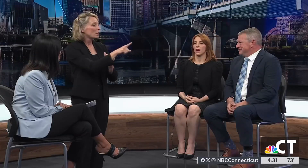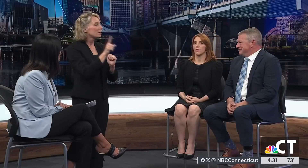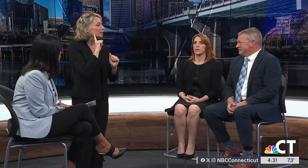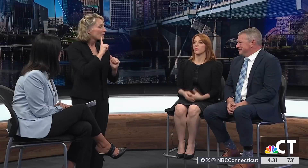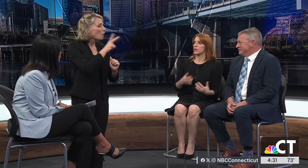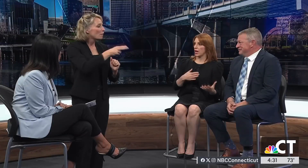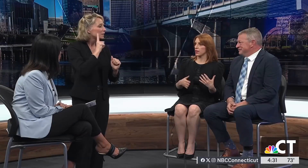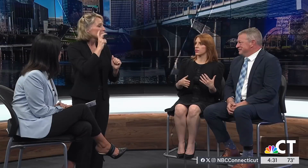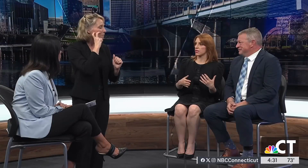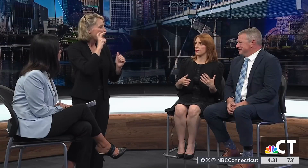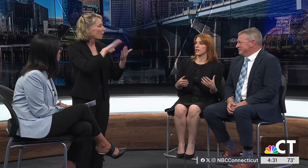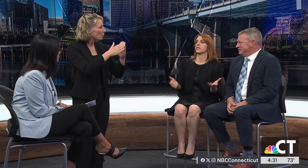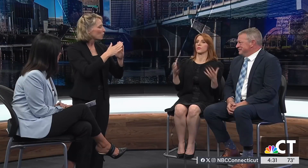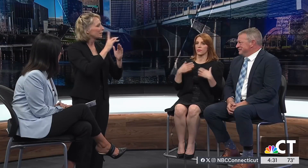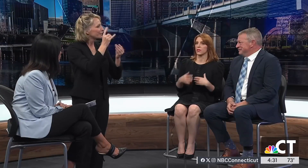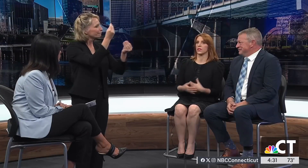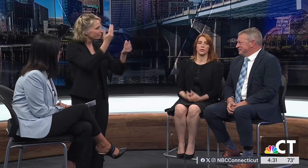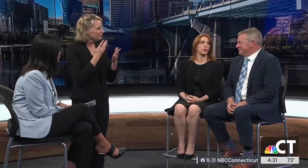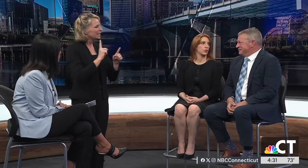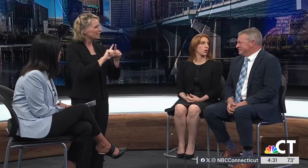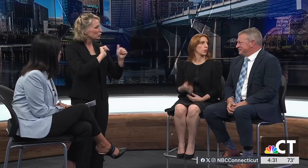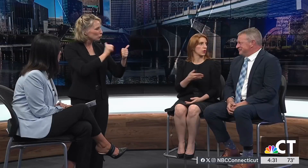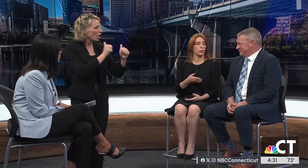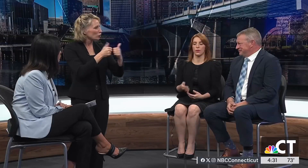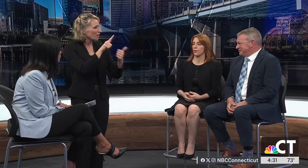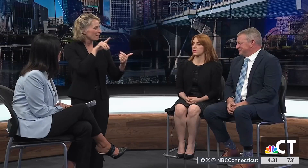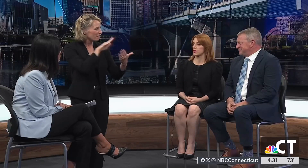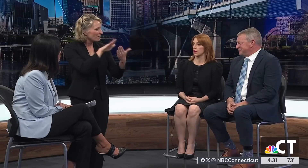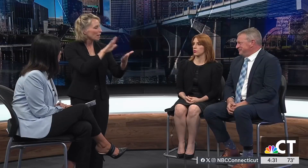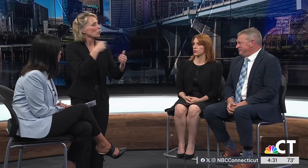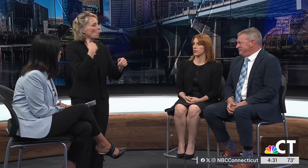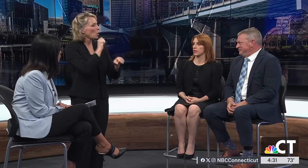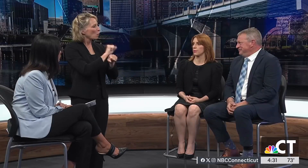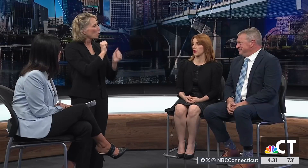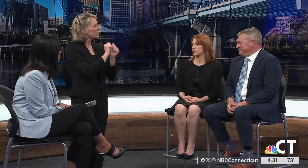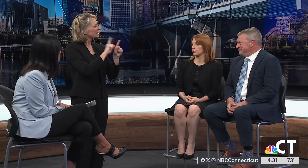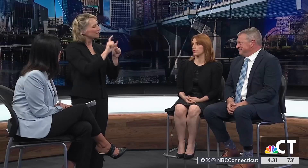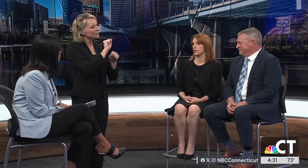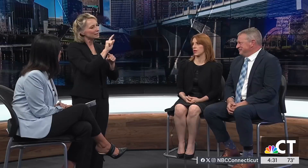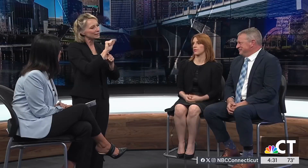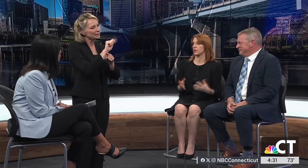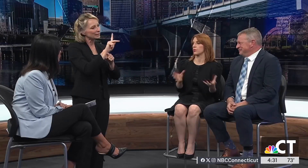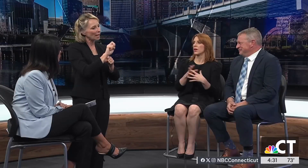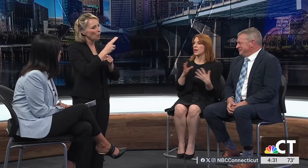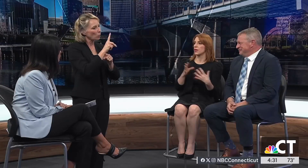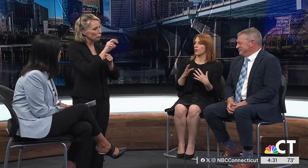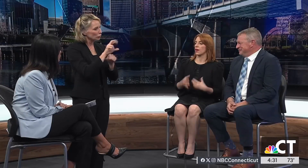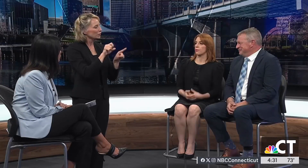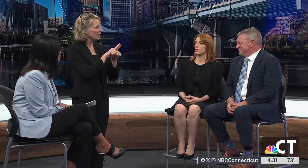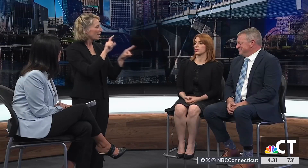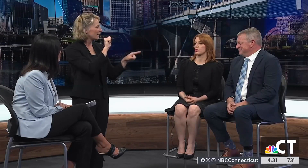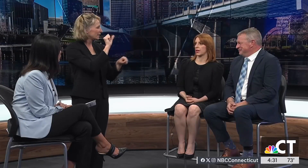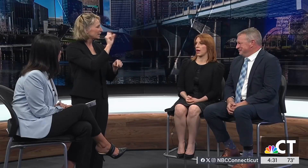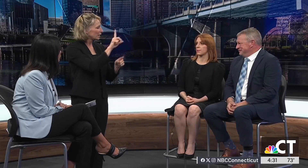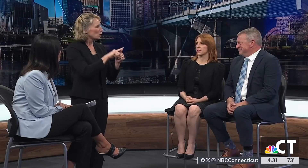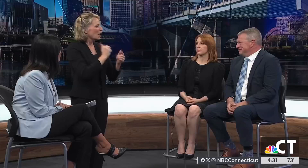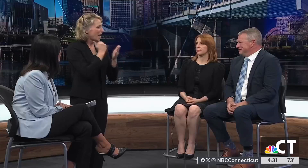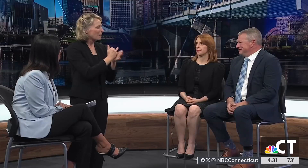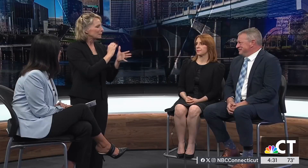there are, you know, differences in that experience. So we've heard from the community some of